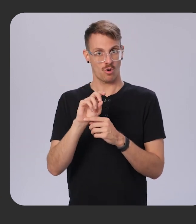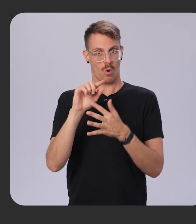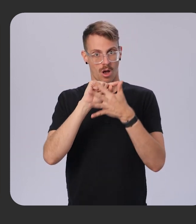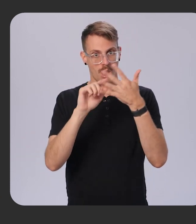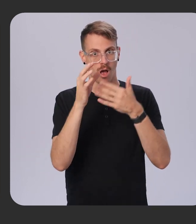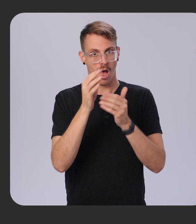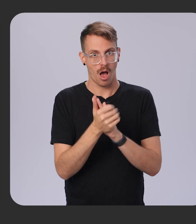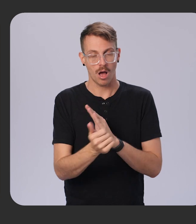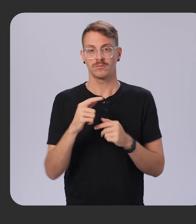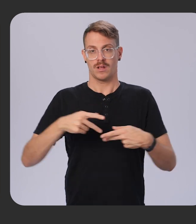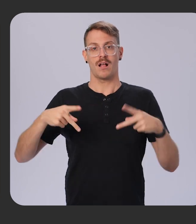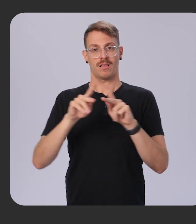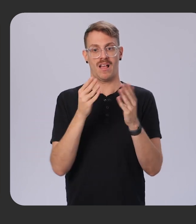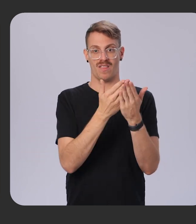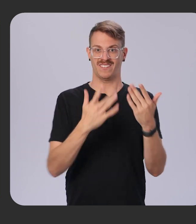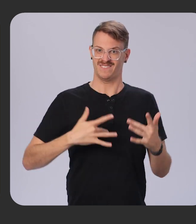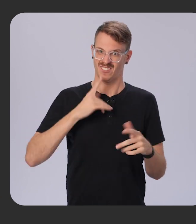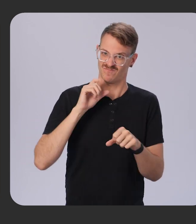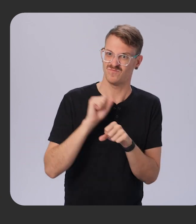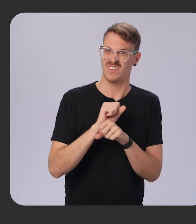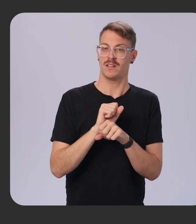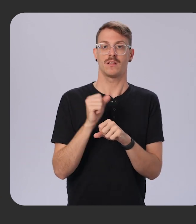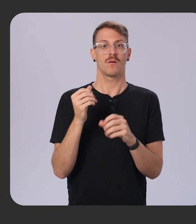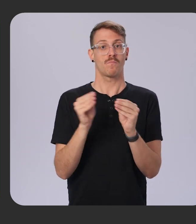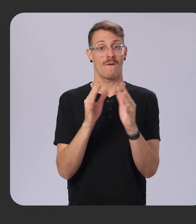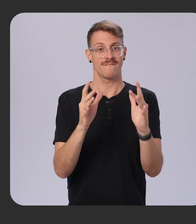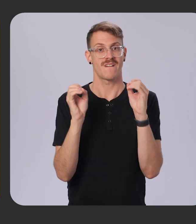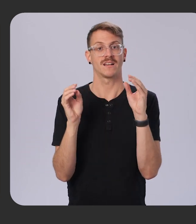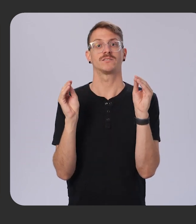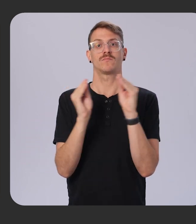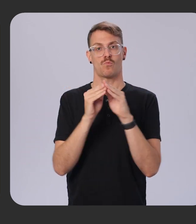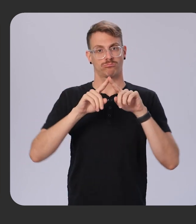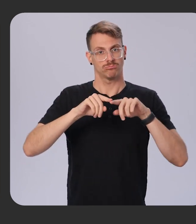let objects feel real to be faster and more reliable.